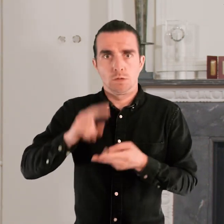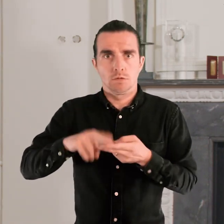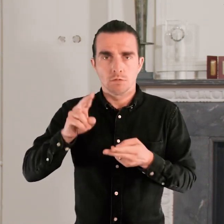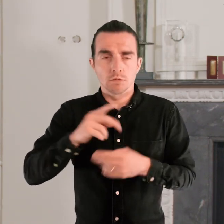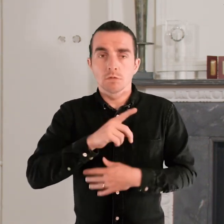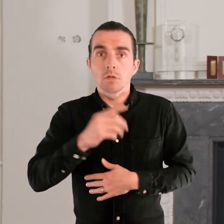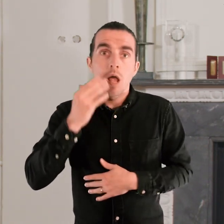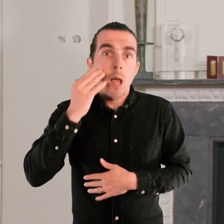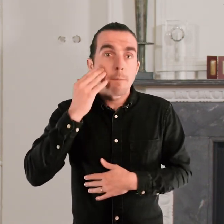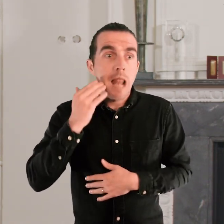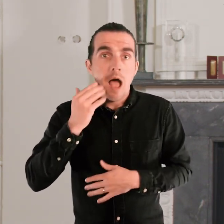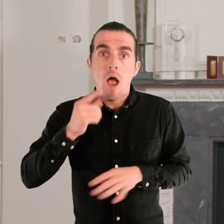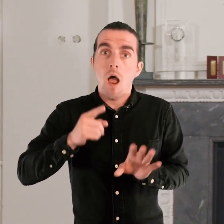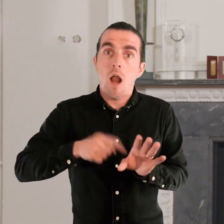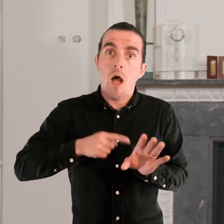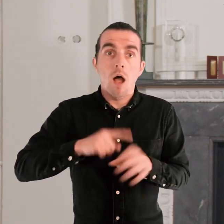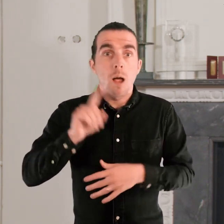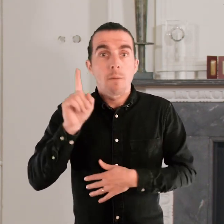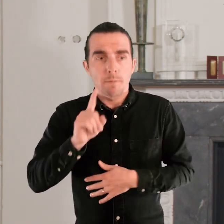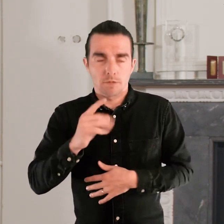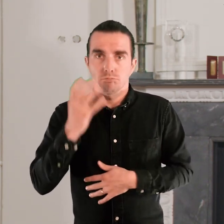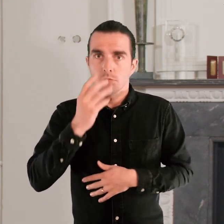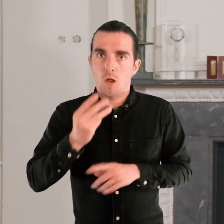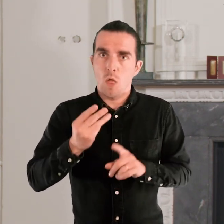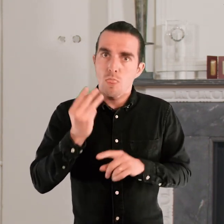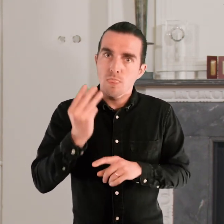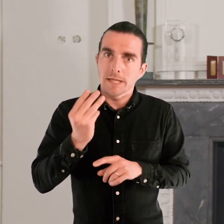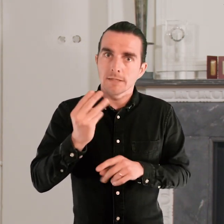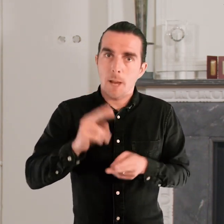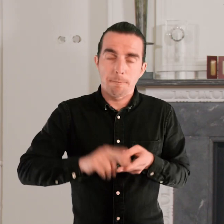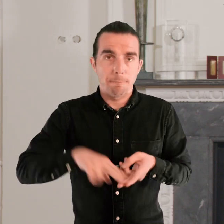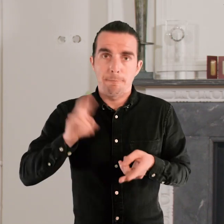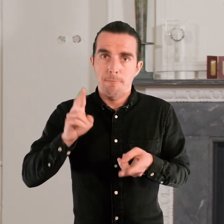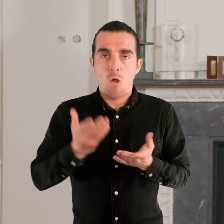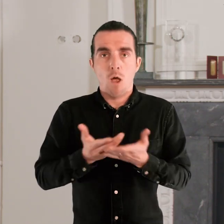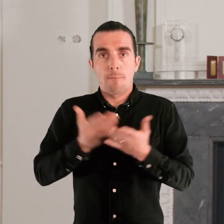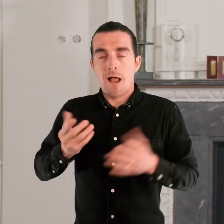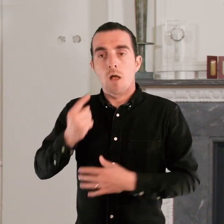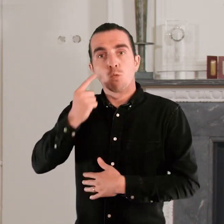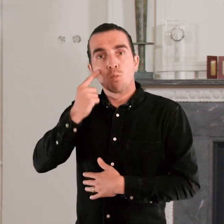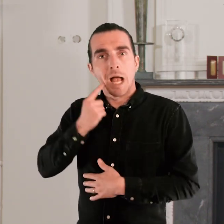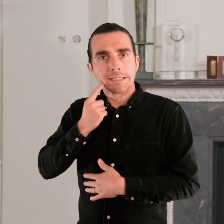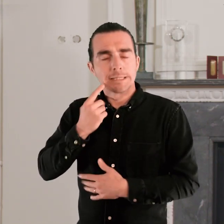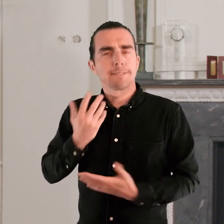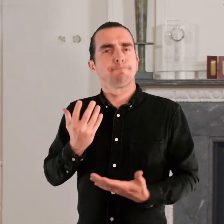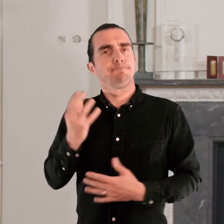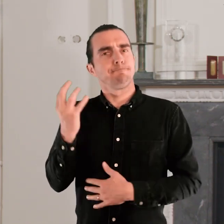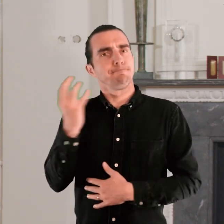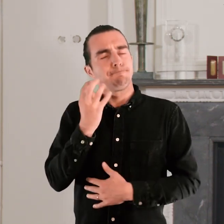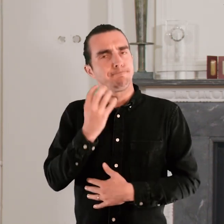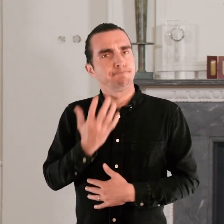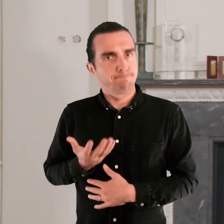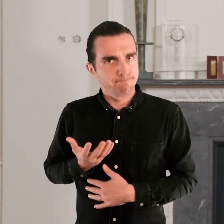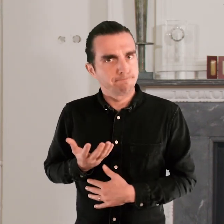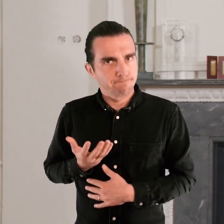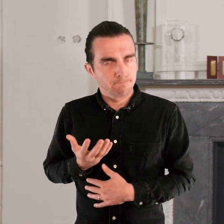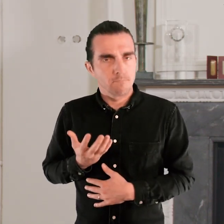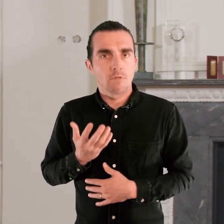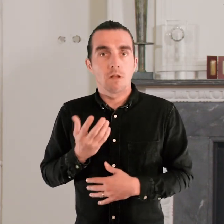with the unemployment rate for black young people running at about three times the rate of that of white people,